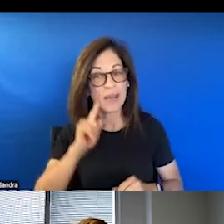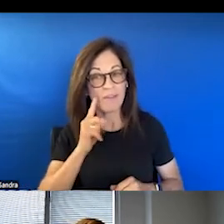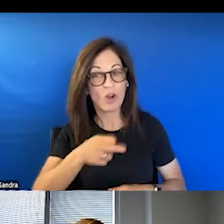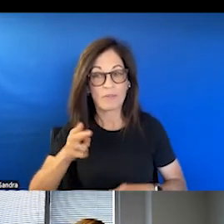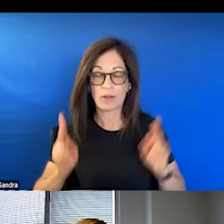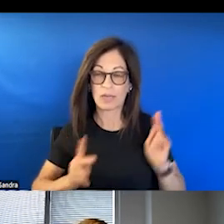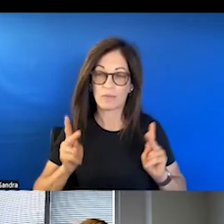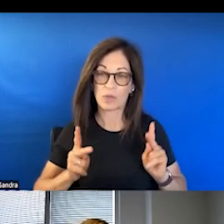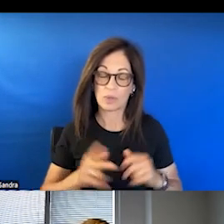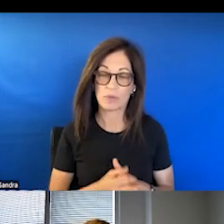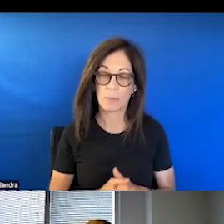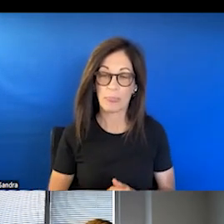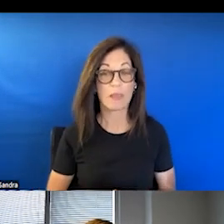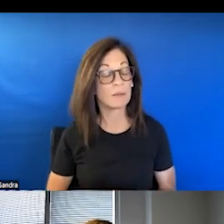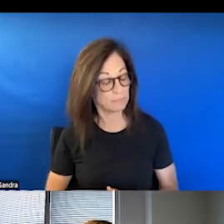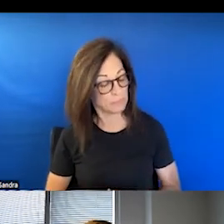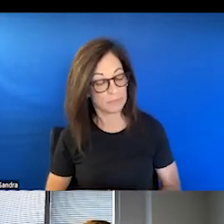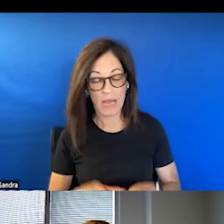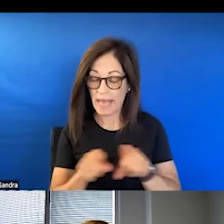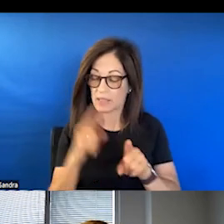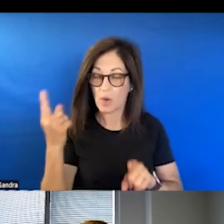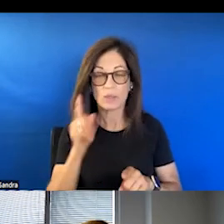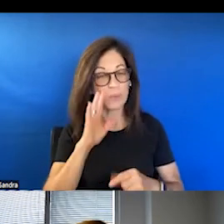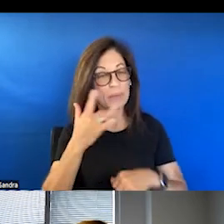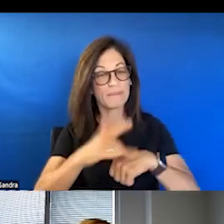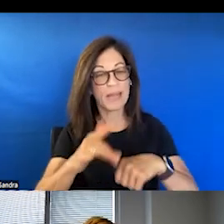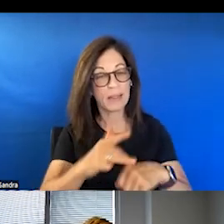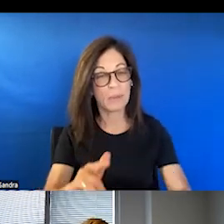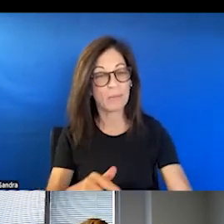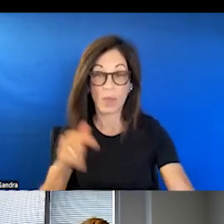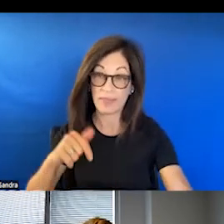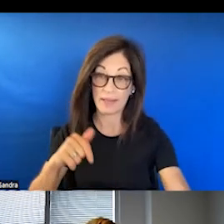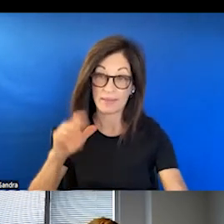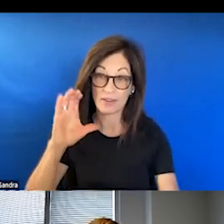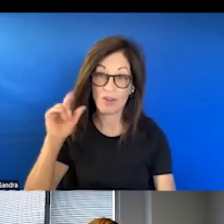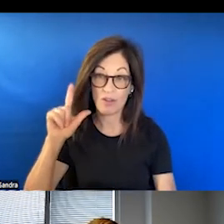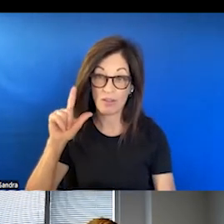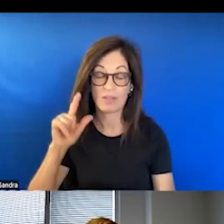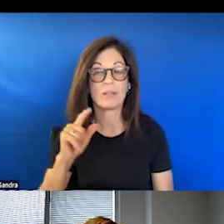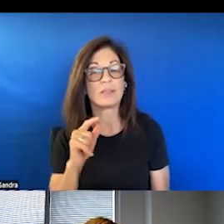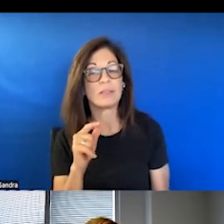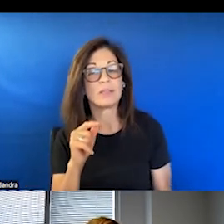AND, AS ALWAYS, THAT IS GOING TO BE AVAILABLE ON, ON, THIS CALL. AND, AND YOU CAN SIGN UP,